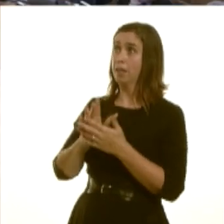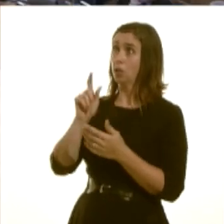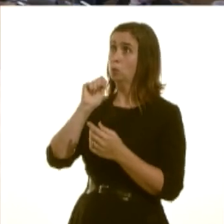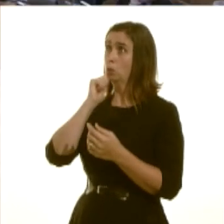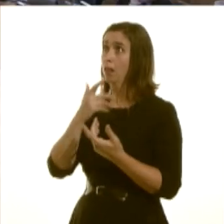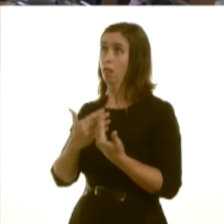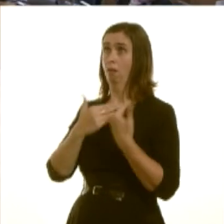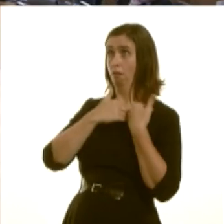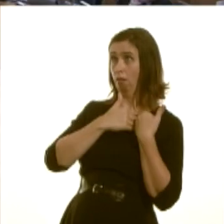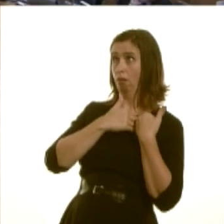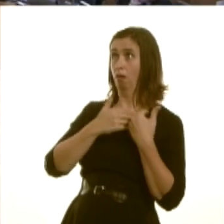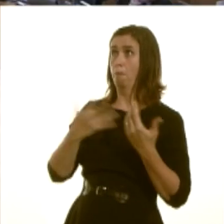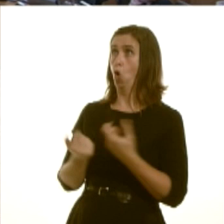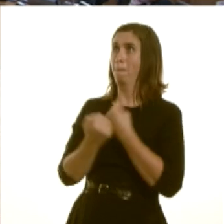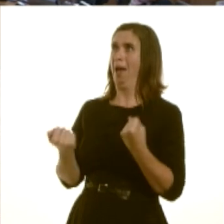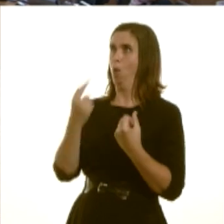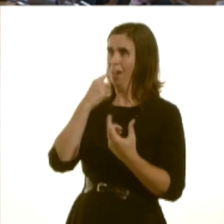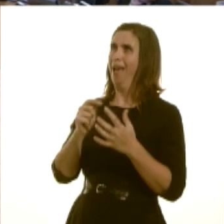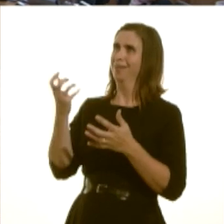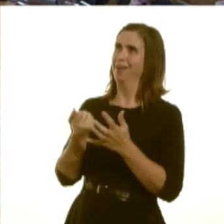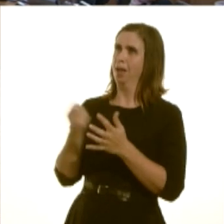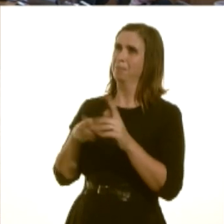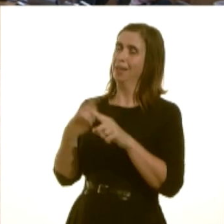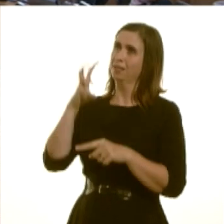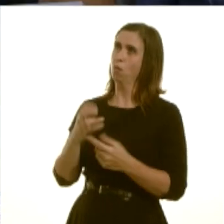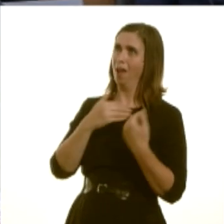that is a start, but we need to sort out the issue of funding first. Once fair funding